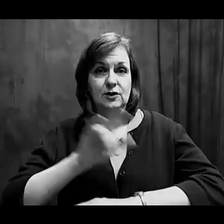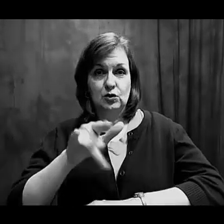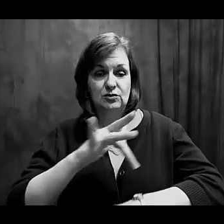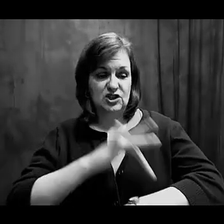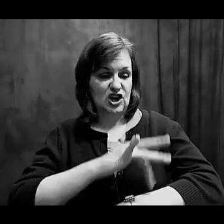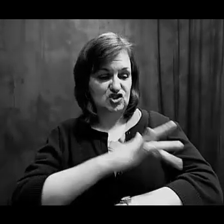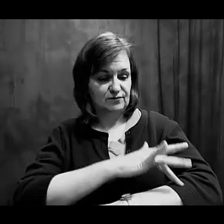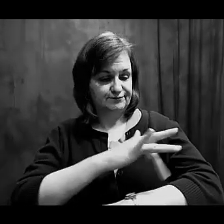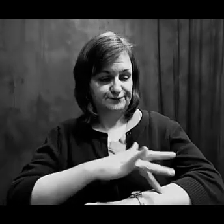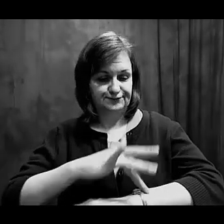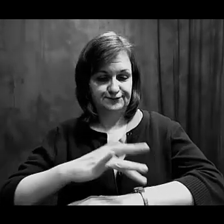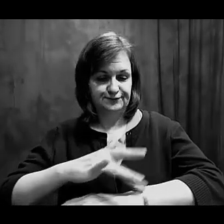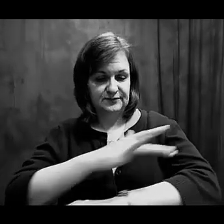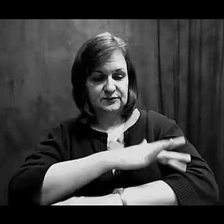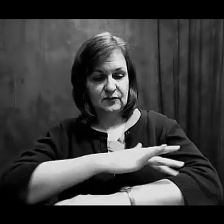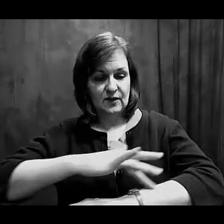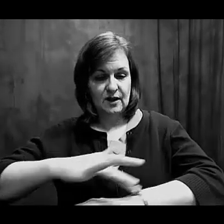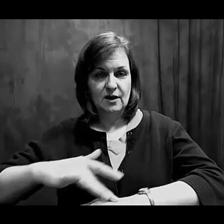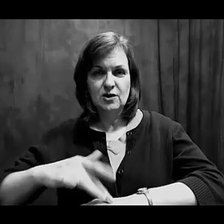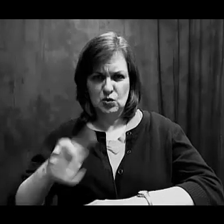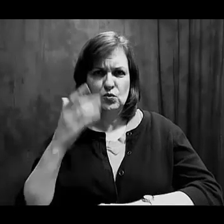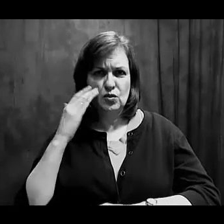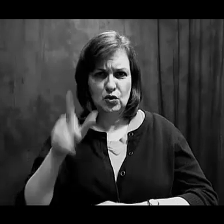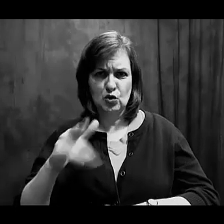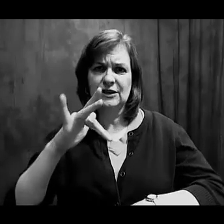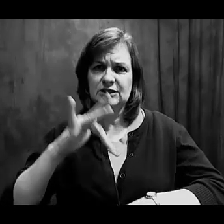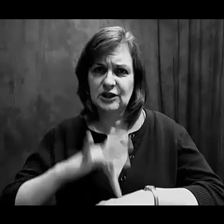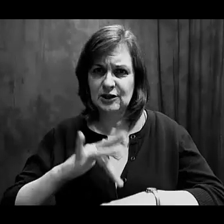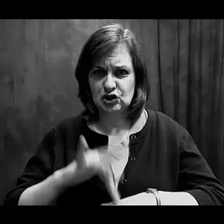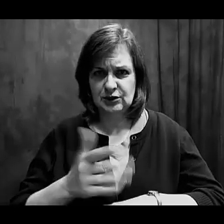you can feel that you're touching something right